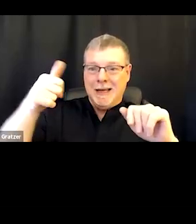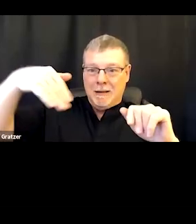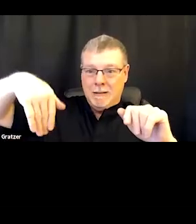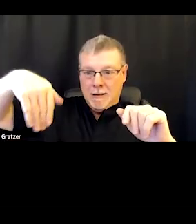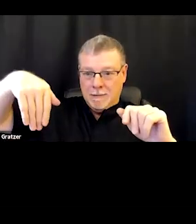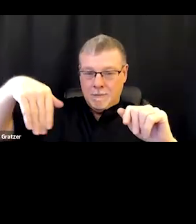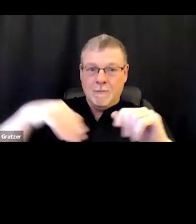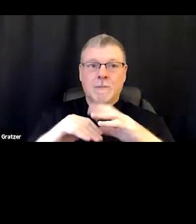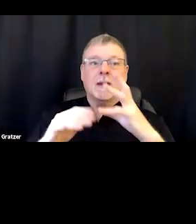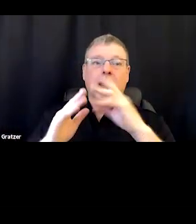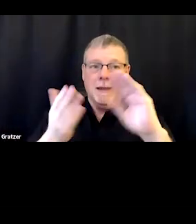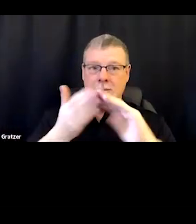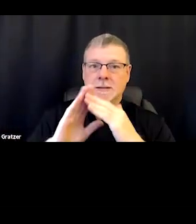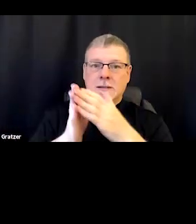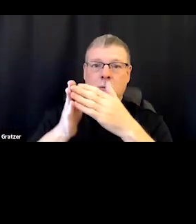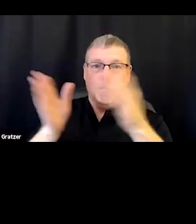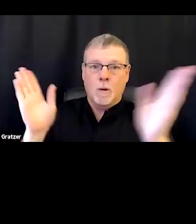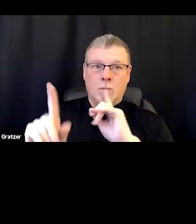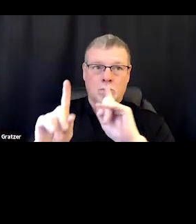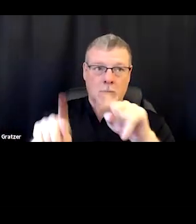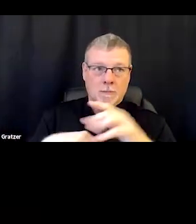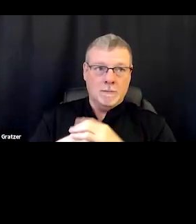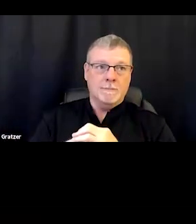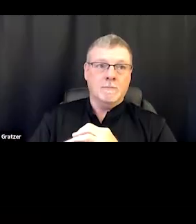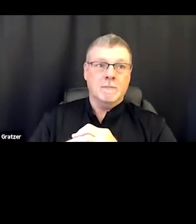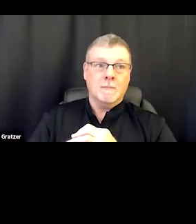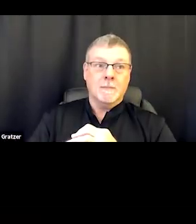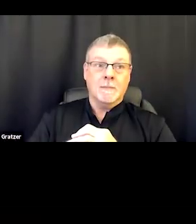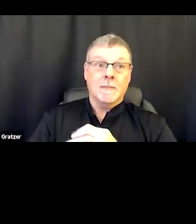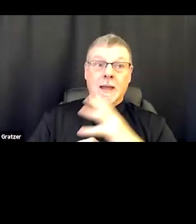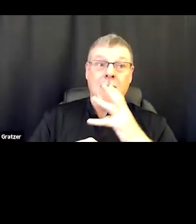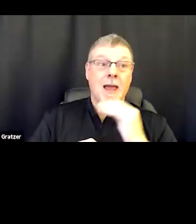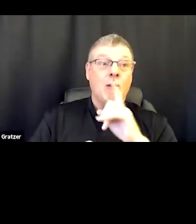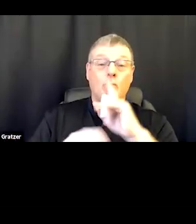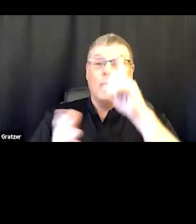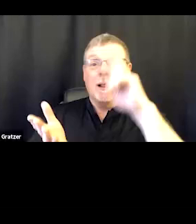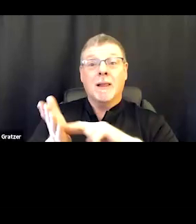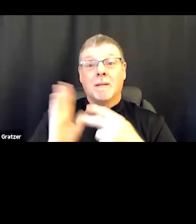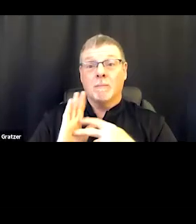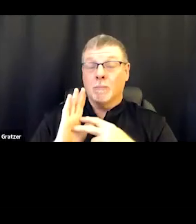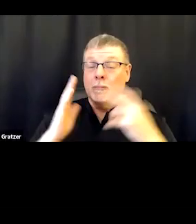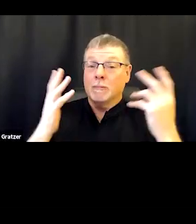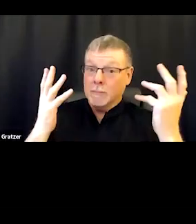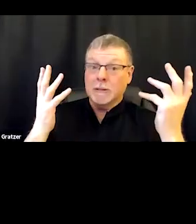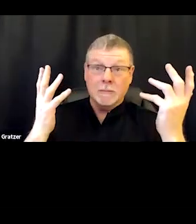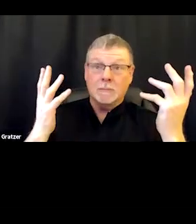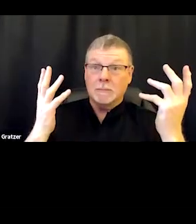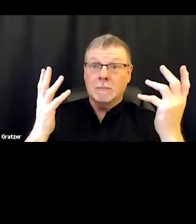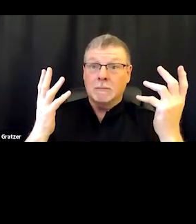and a citywide response. And really our purpose is to be a different